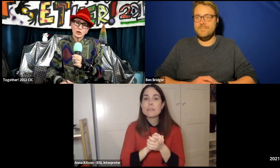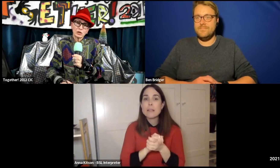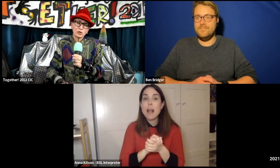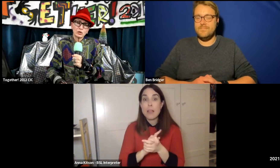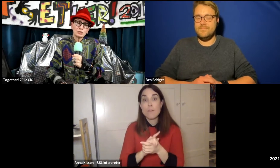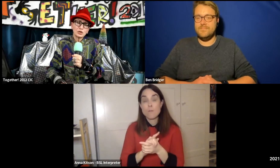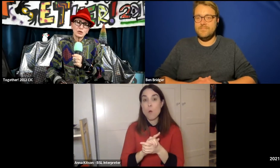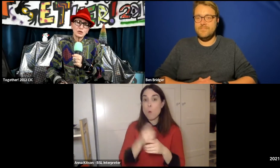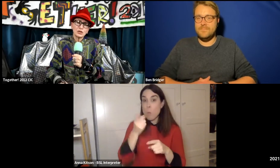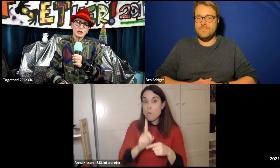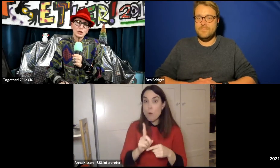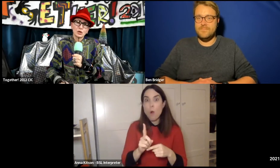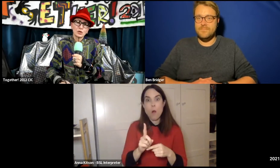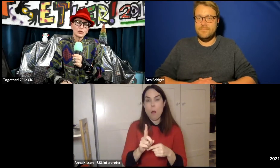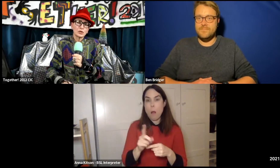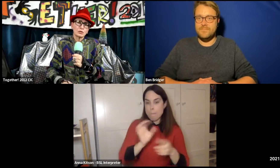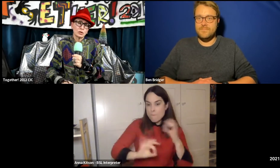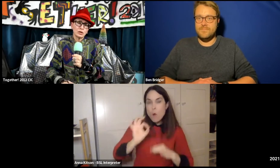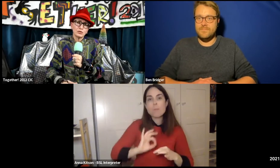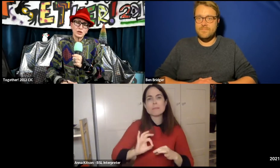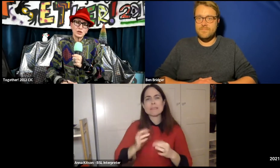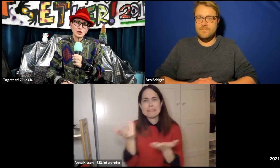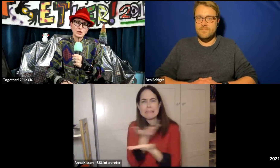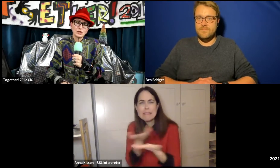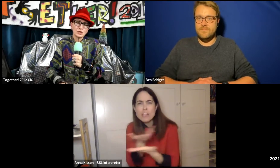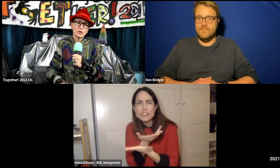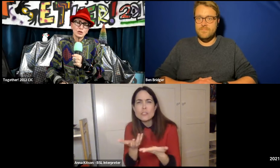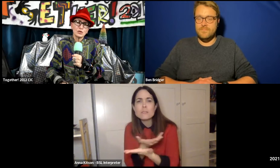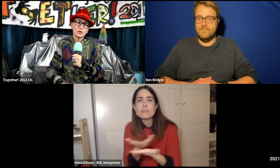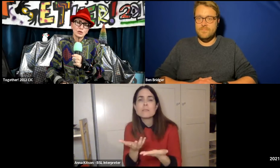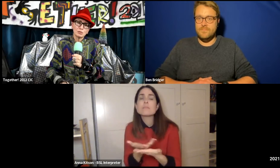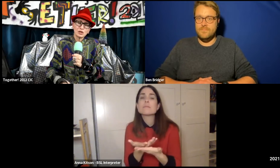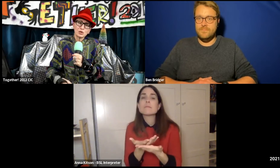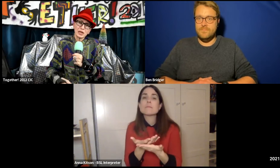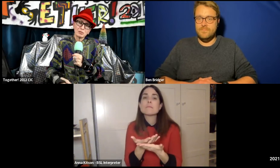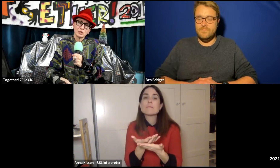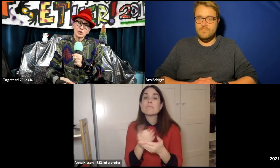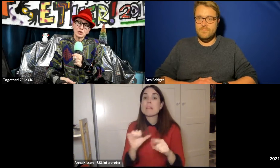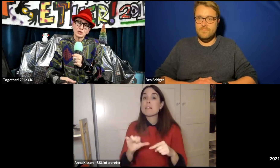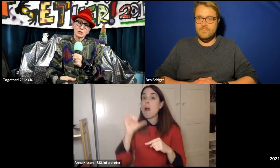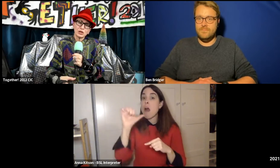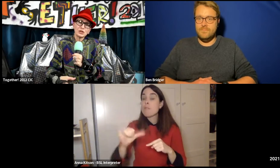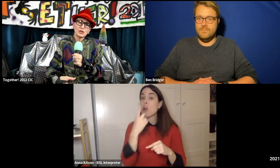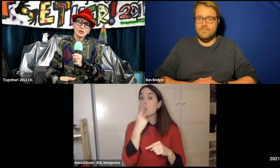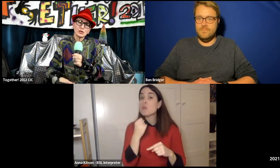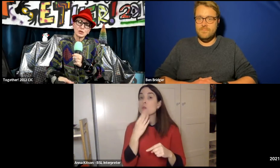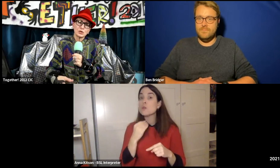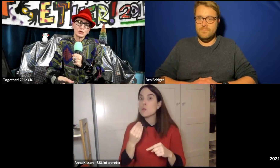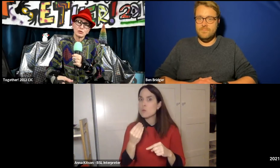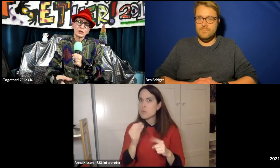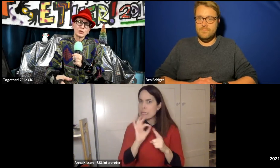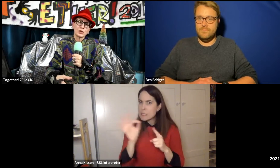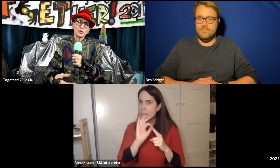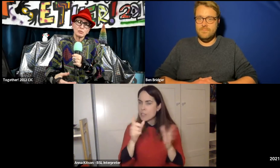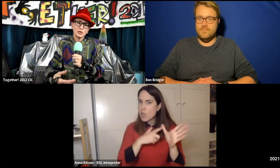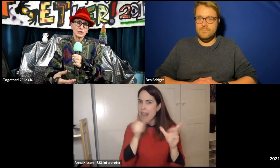going to have the opportunity after it finishes to use a special app that she's created to create your own music.